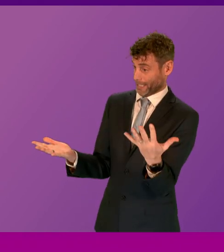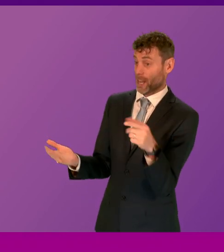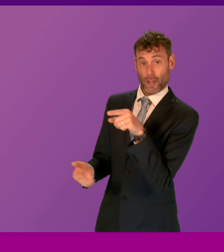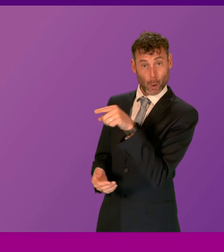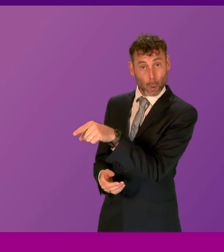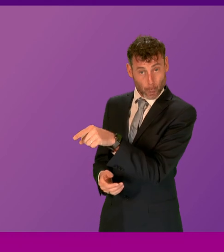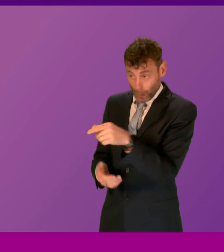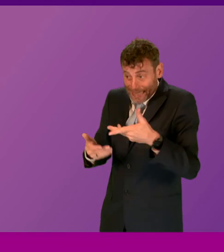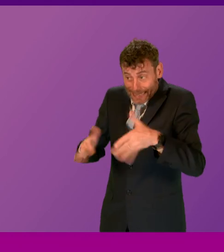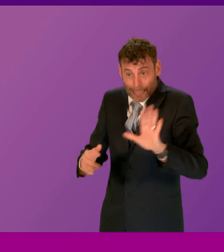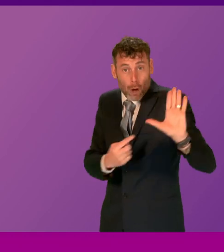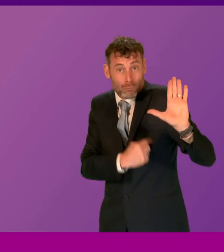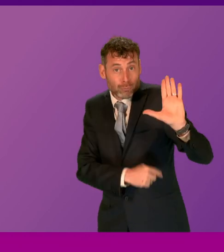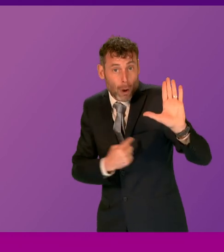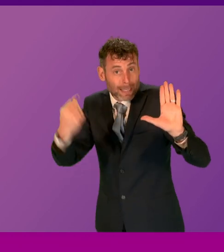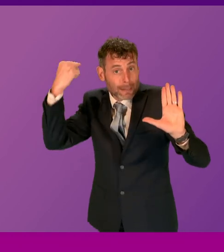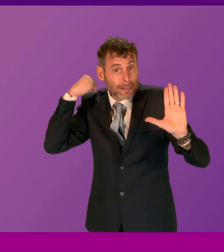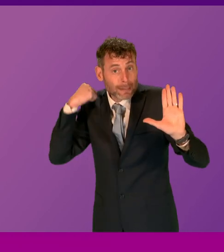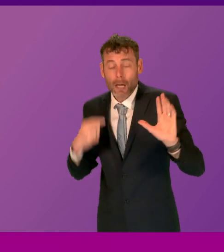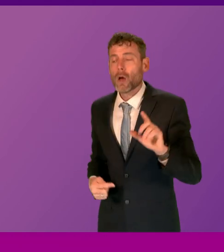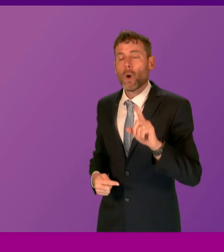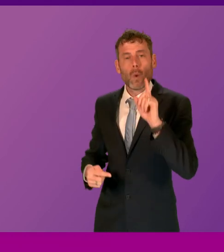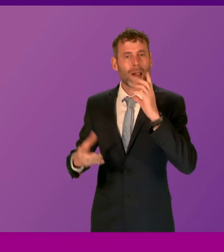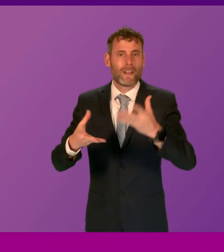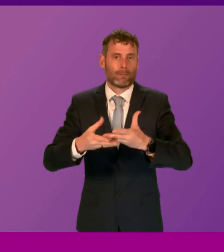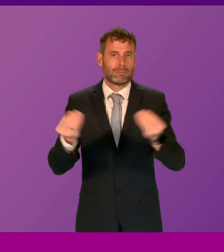eradicate completely delayed discharge eight years ago.